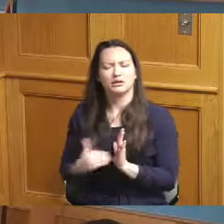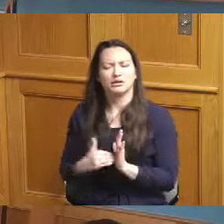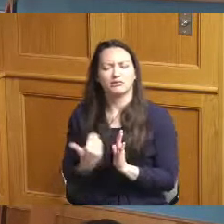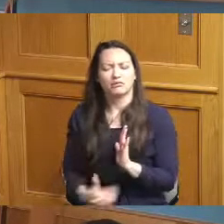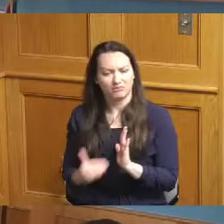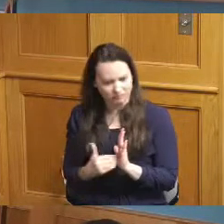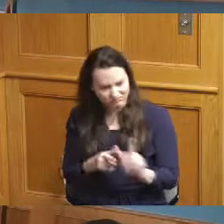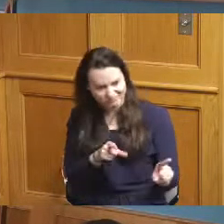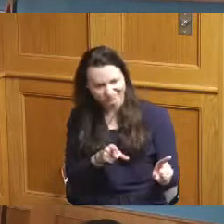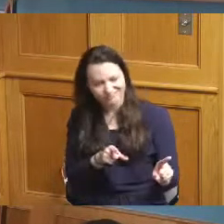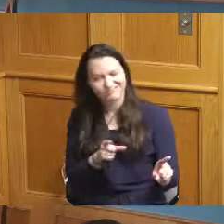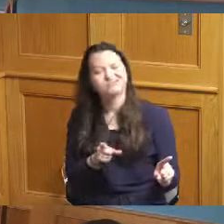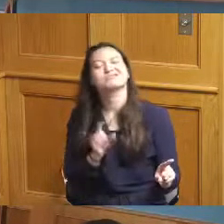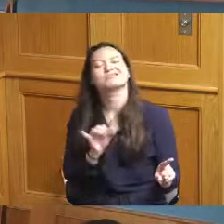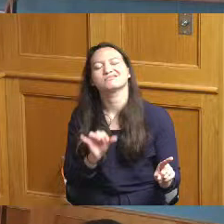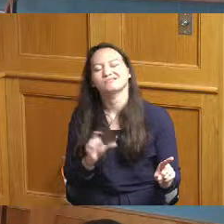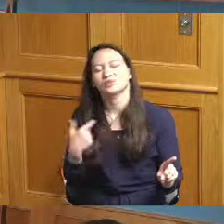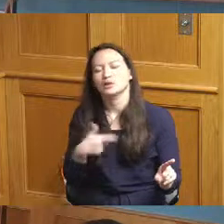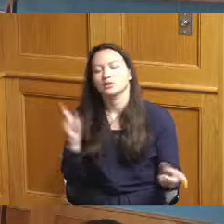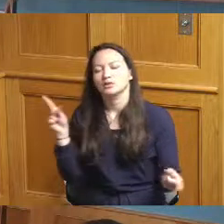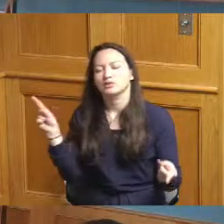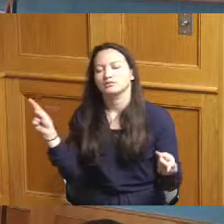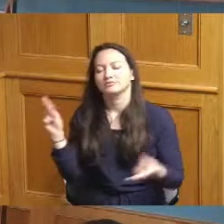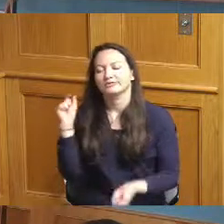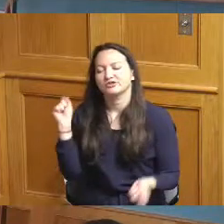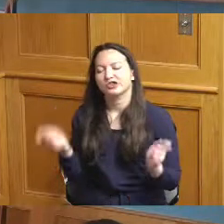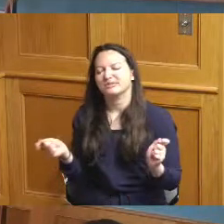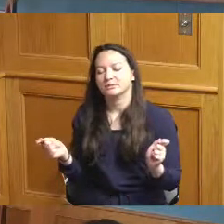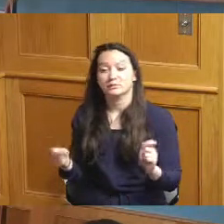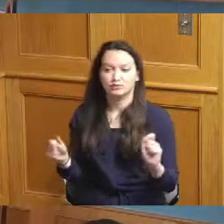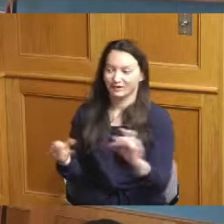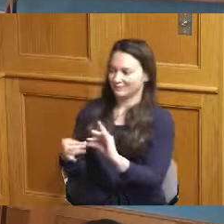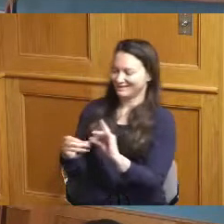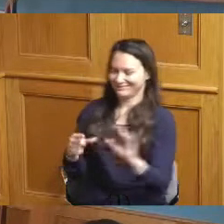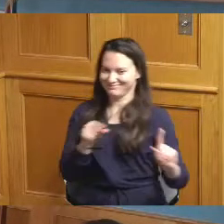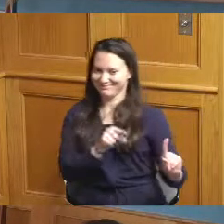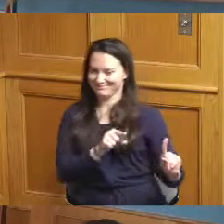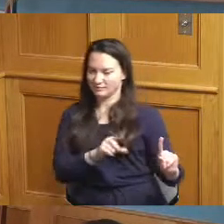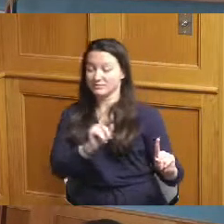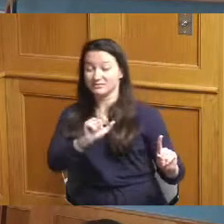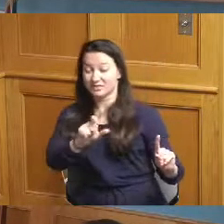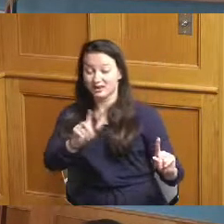does need to be some type of adjustment just from a messaging standpoint of taxpayers who are saying